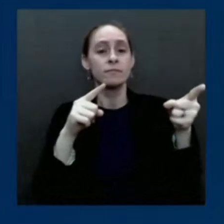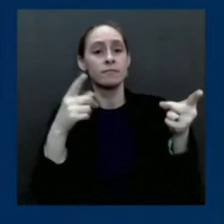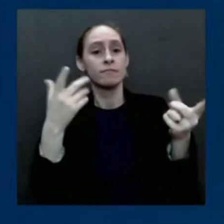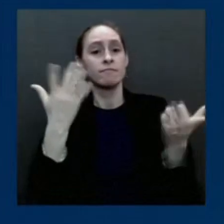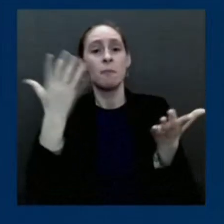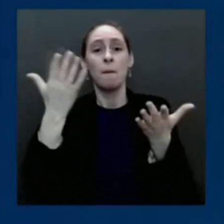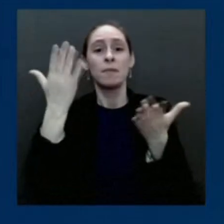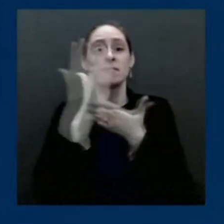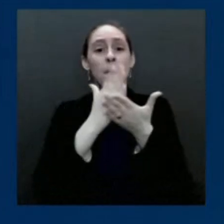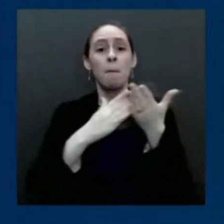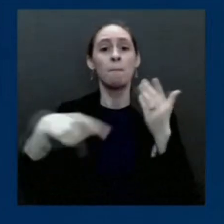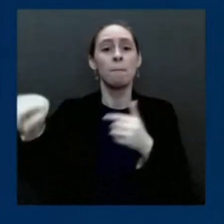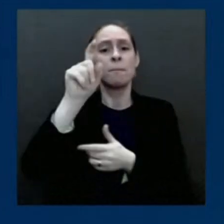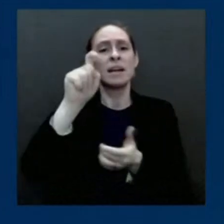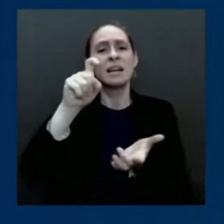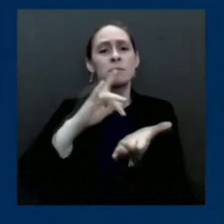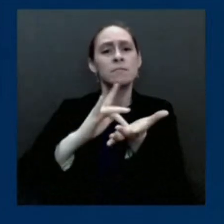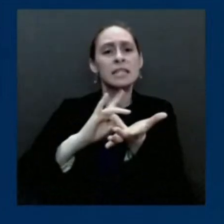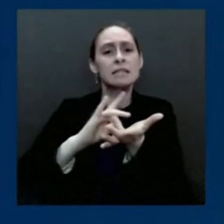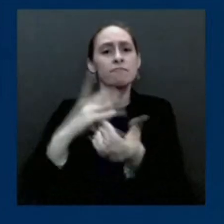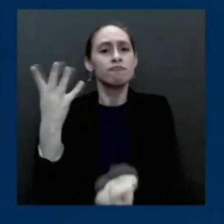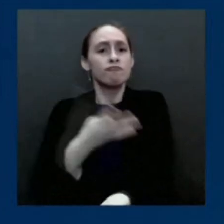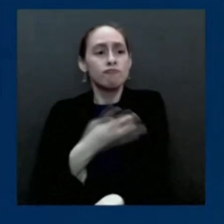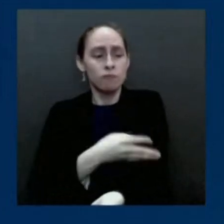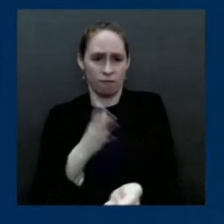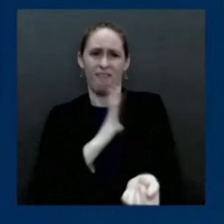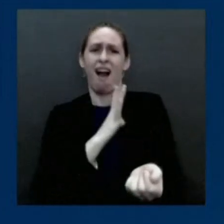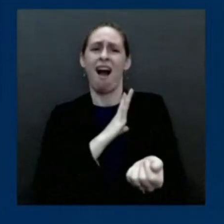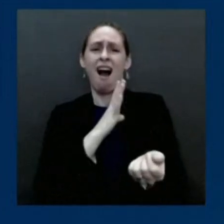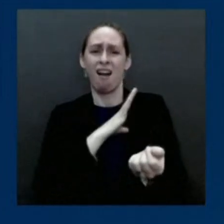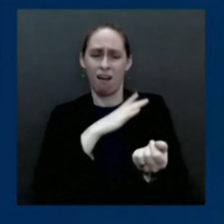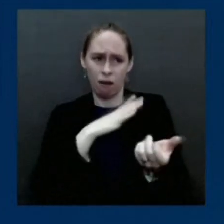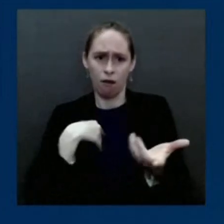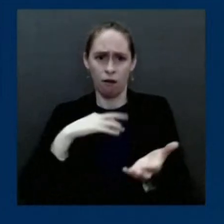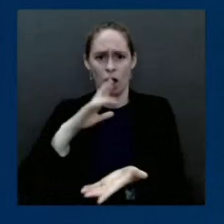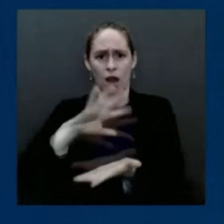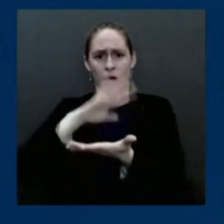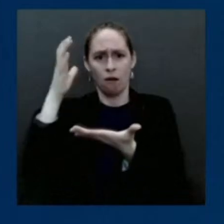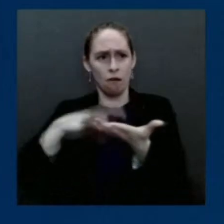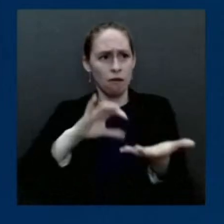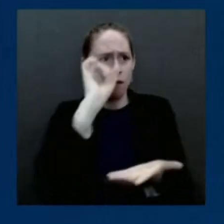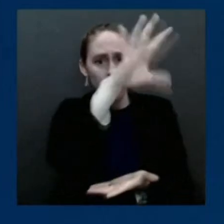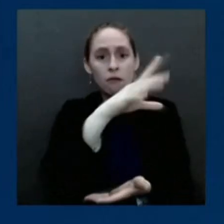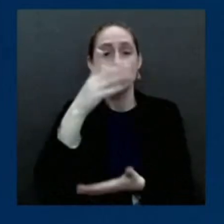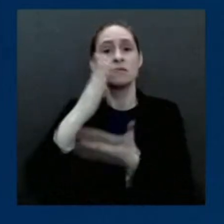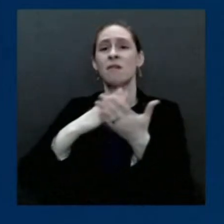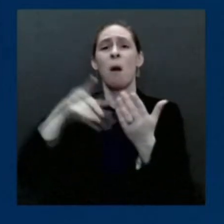OMICRON HELPING TO STAFF HOSPITALS, ADMINISTER ANTI BODY TREATMENTS, TRANSPORT PATIENTS,